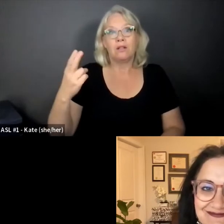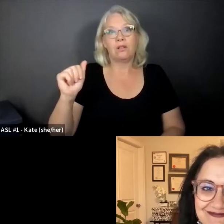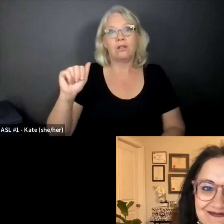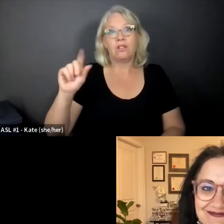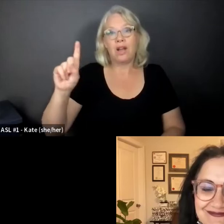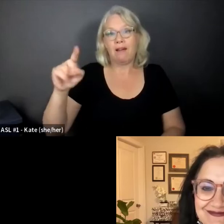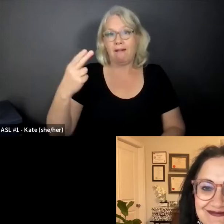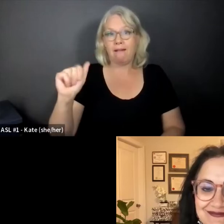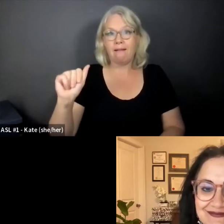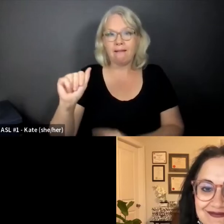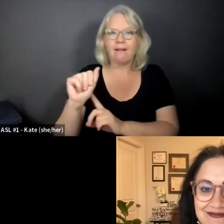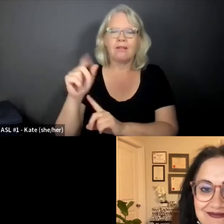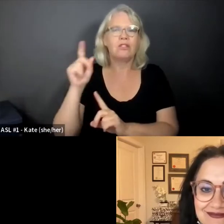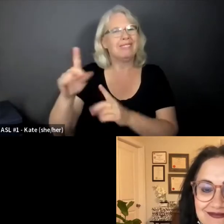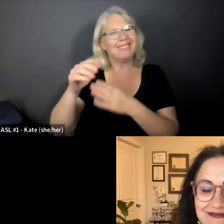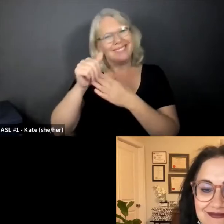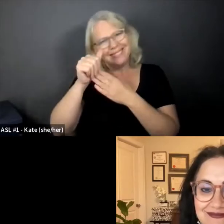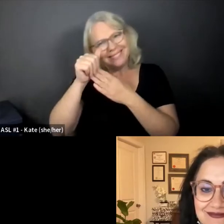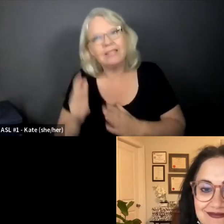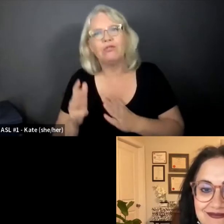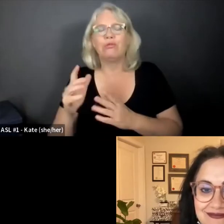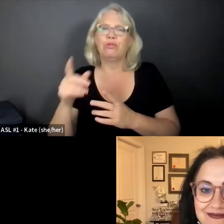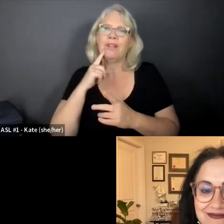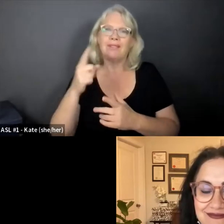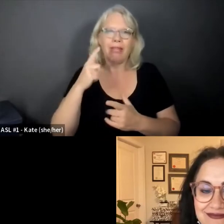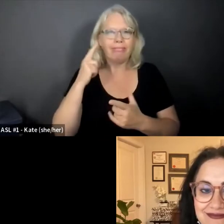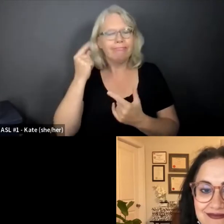LEADING THINKER IN HUMAN RIGHTS AND EQUALITY LAW.